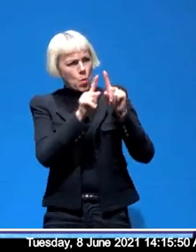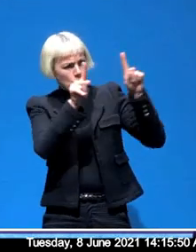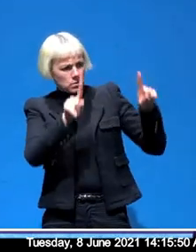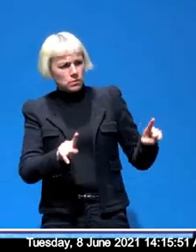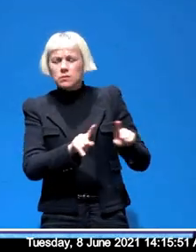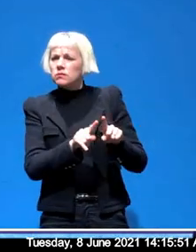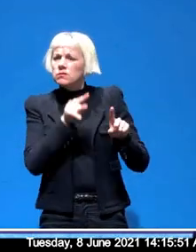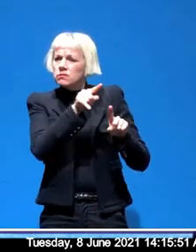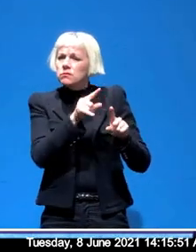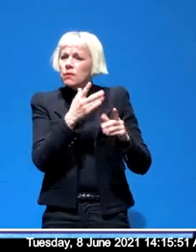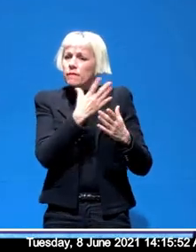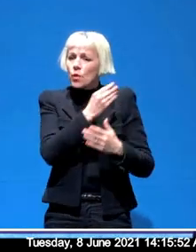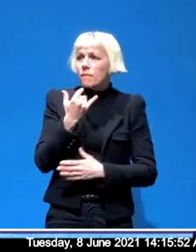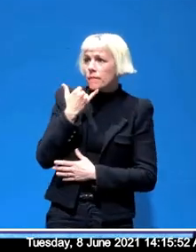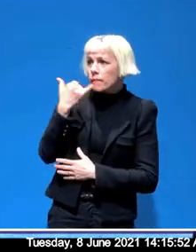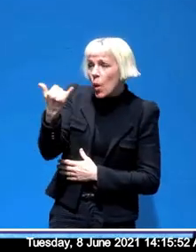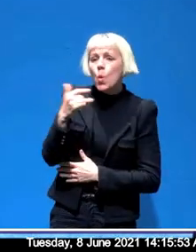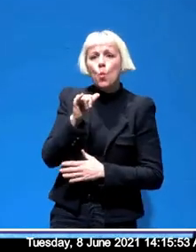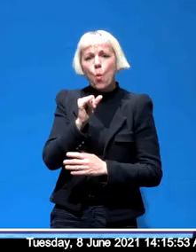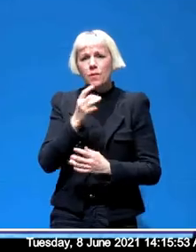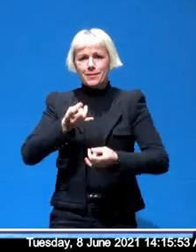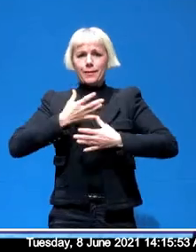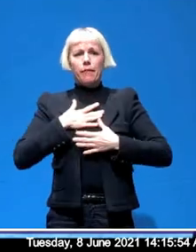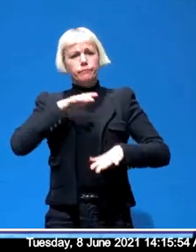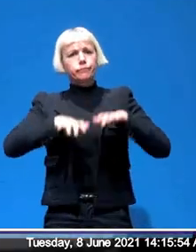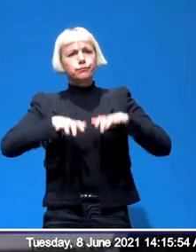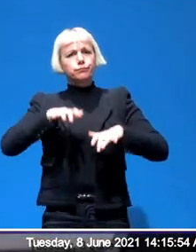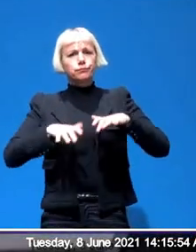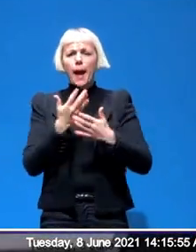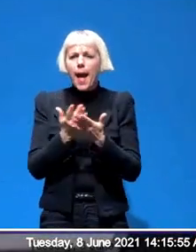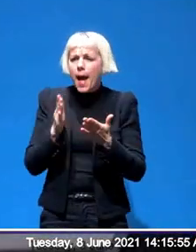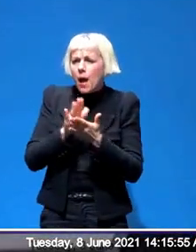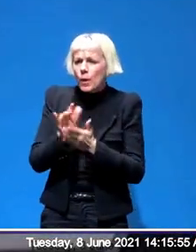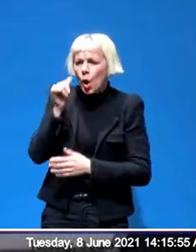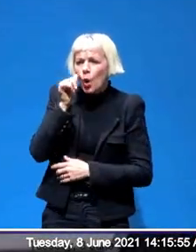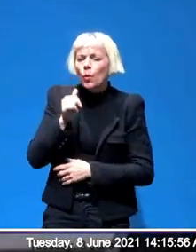No. But I would --- knowing the staff, they would have used the phone.